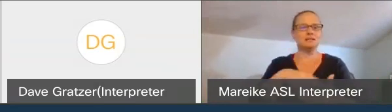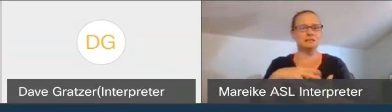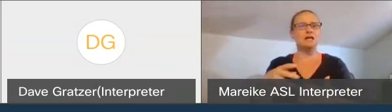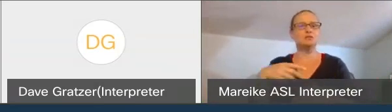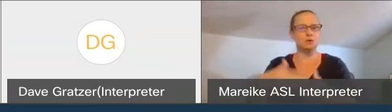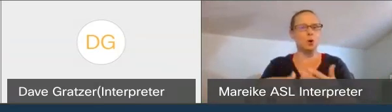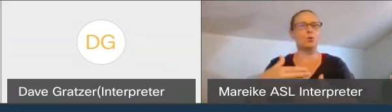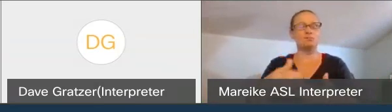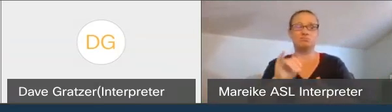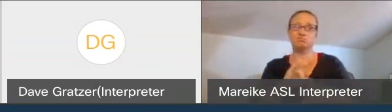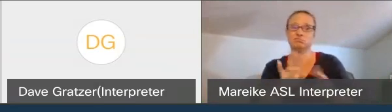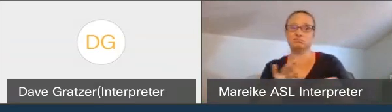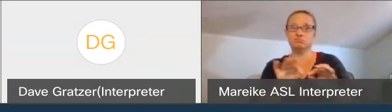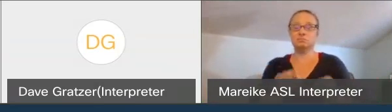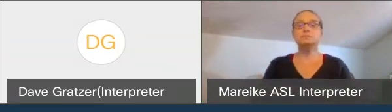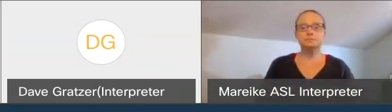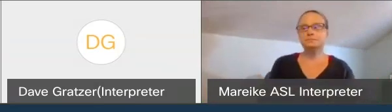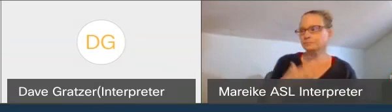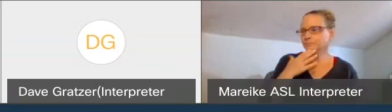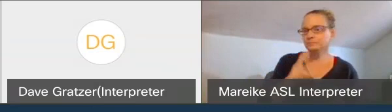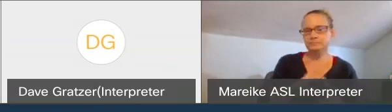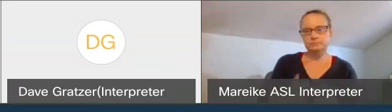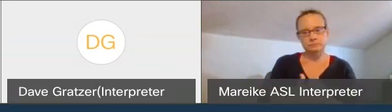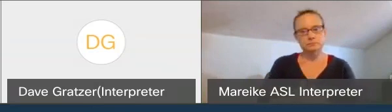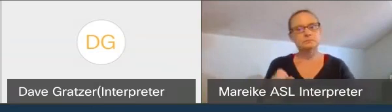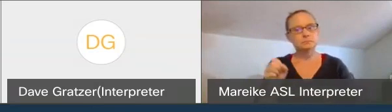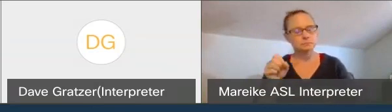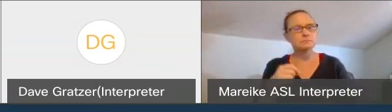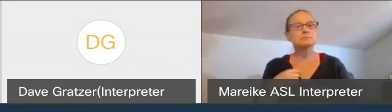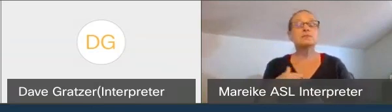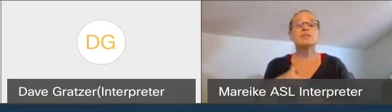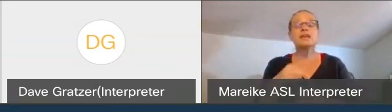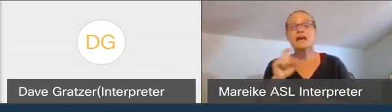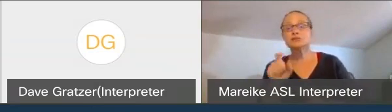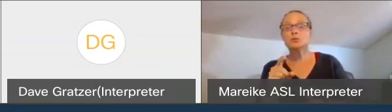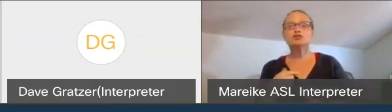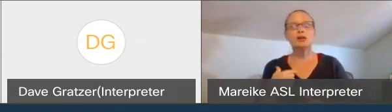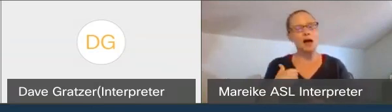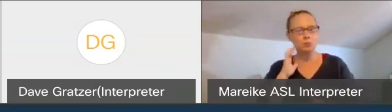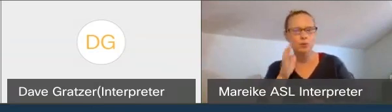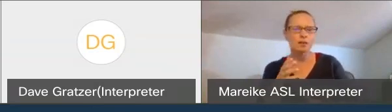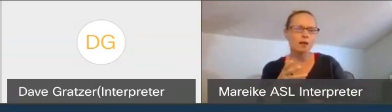Ihara: Thank you. That--that's very helpful. Um, uh, the next question I'm gonna, um,